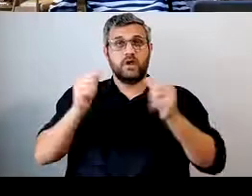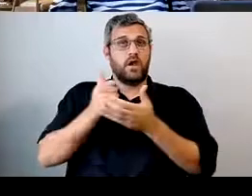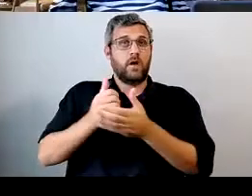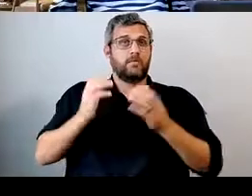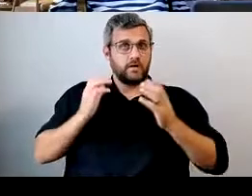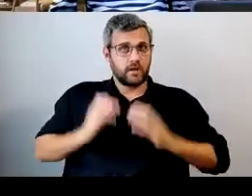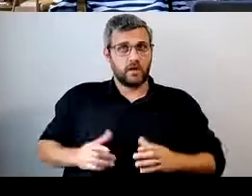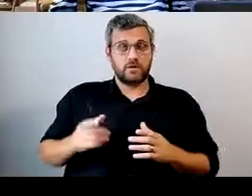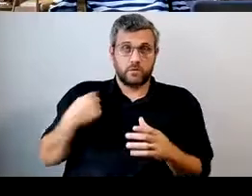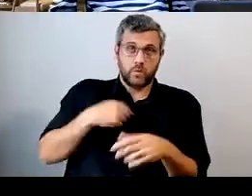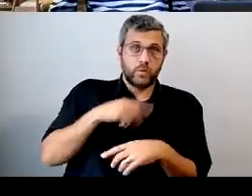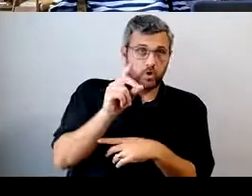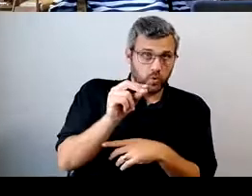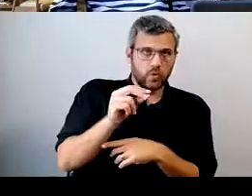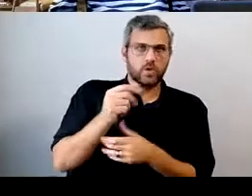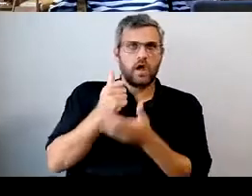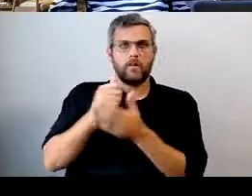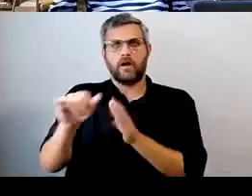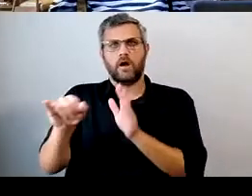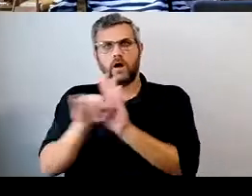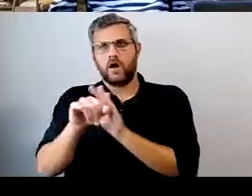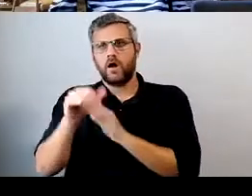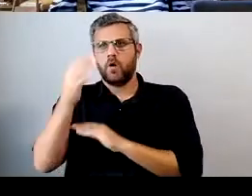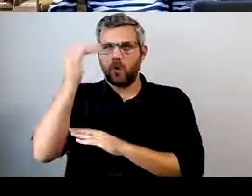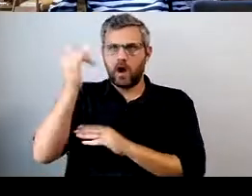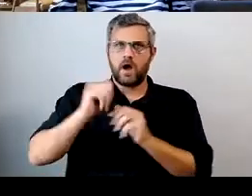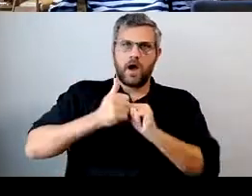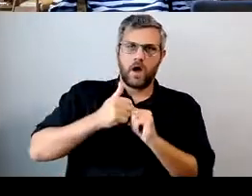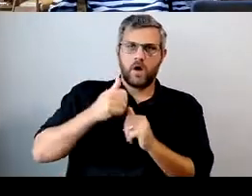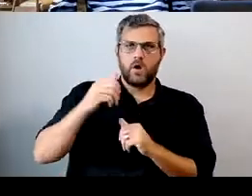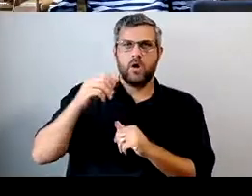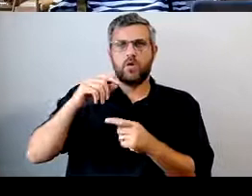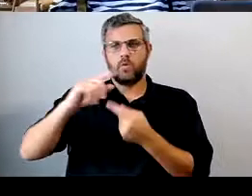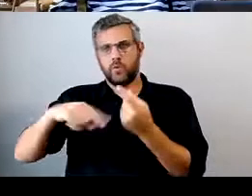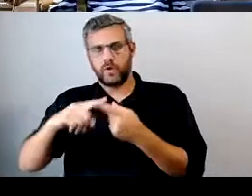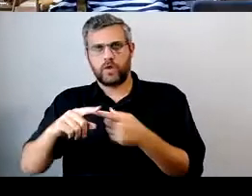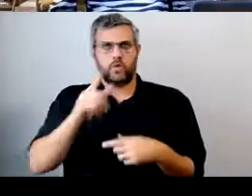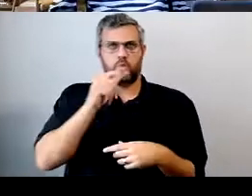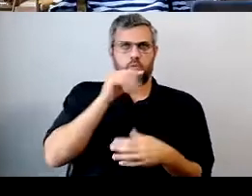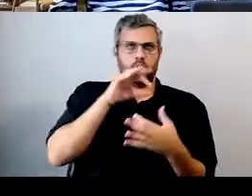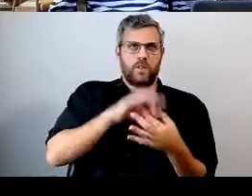and we do identify that why, how, when, and who of their goals with who.